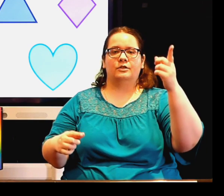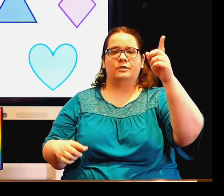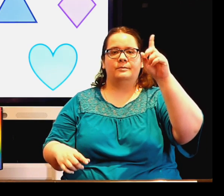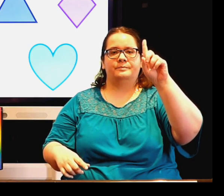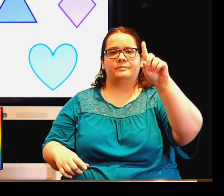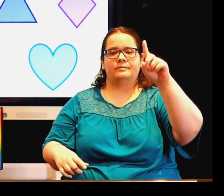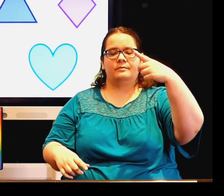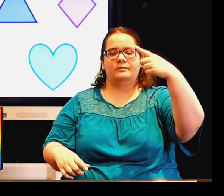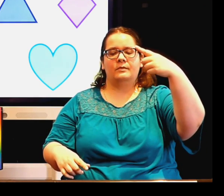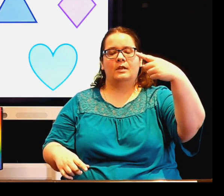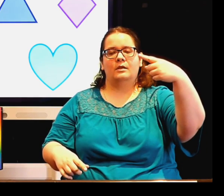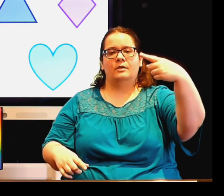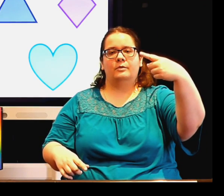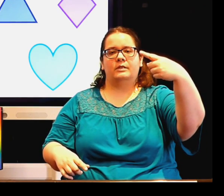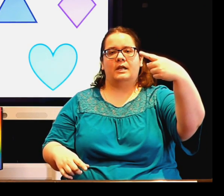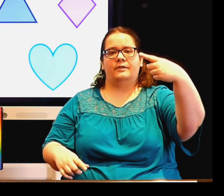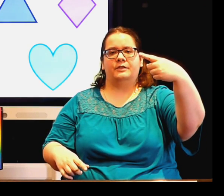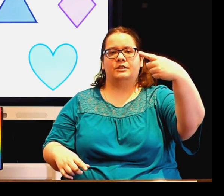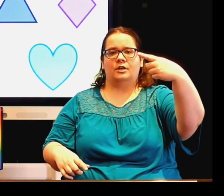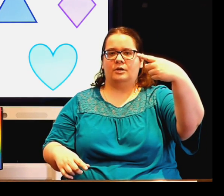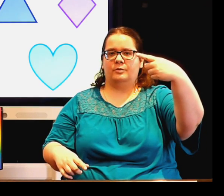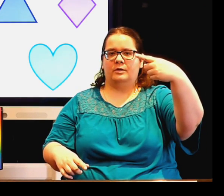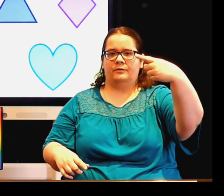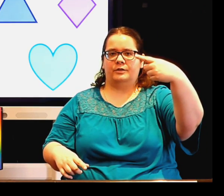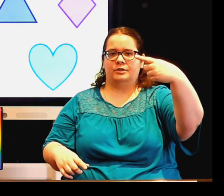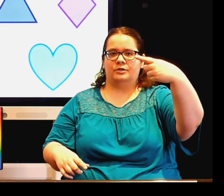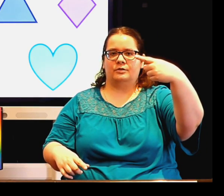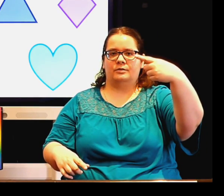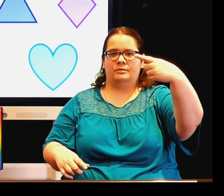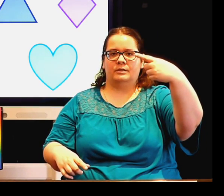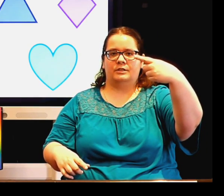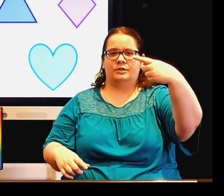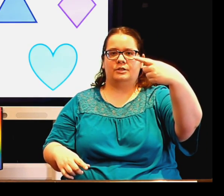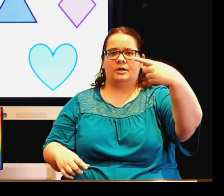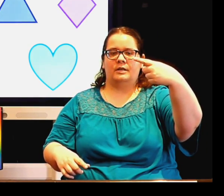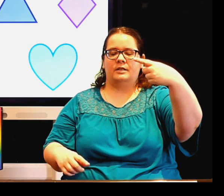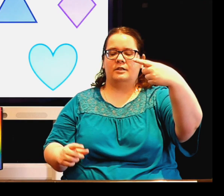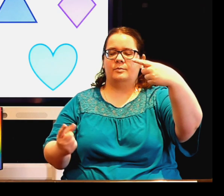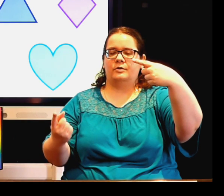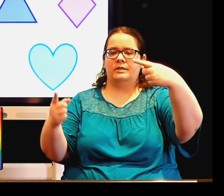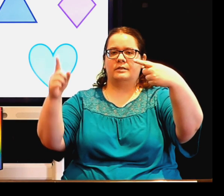circle, you want to have a starting point for your circle. This is your starting and ending point,